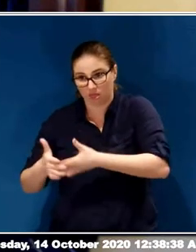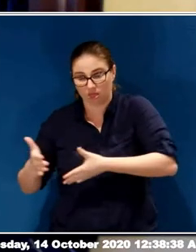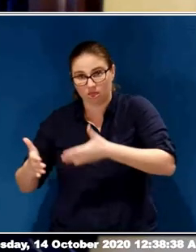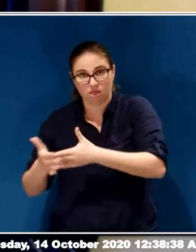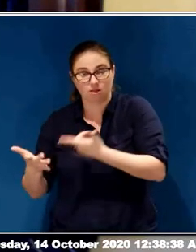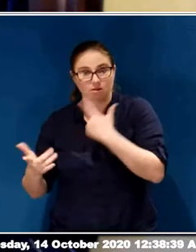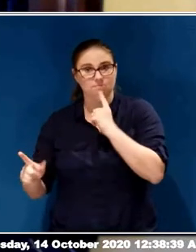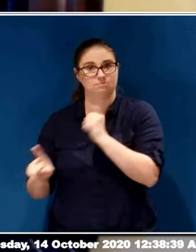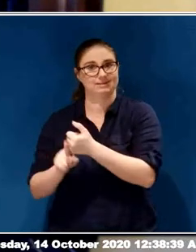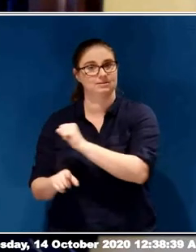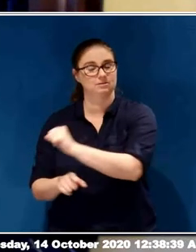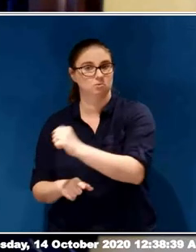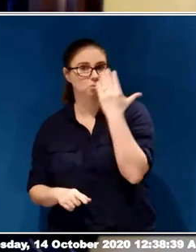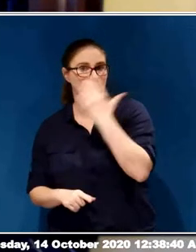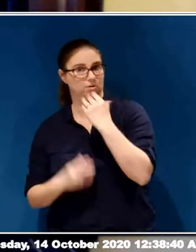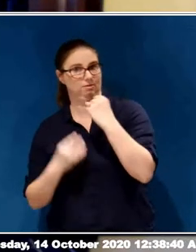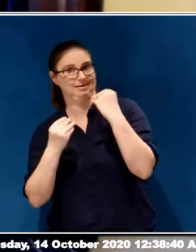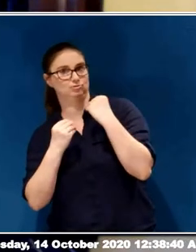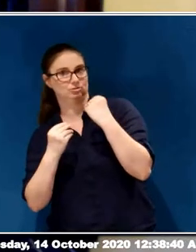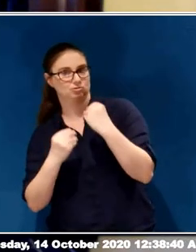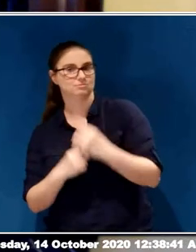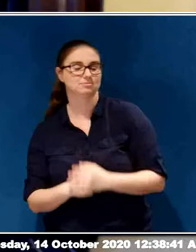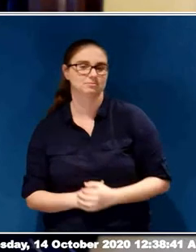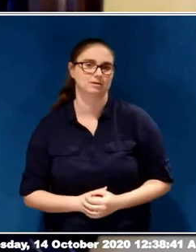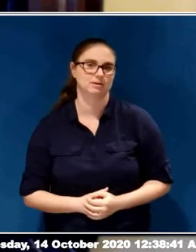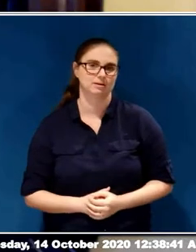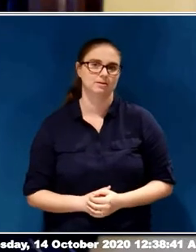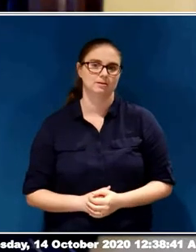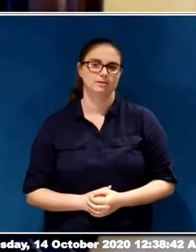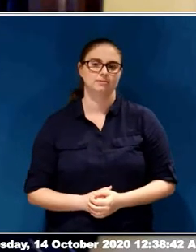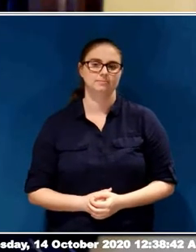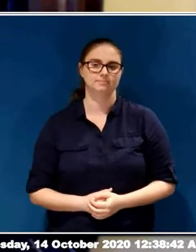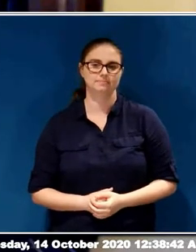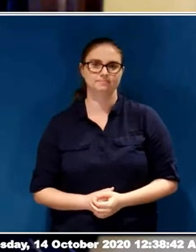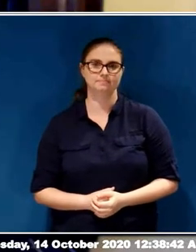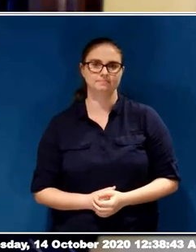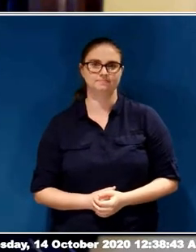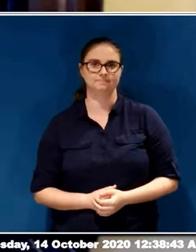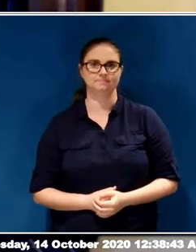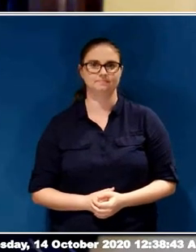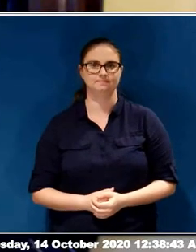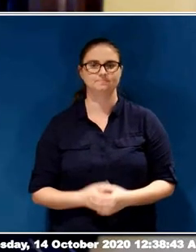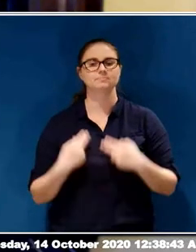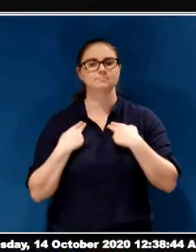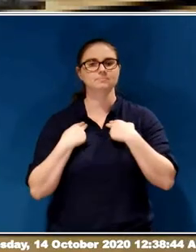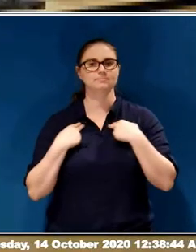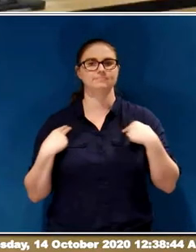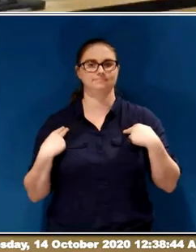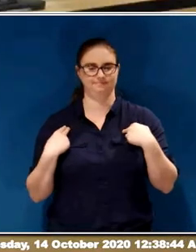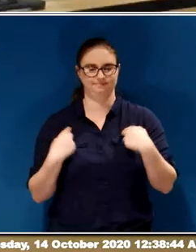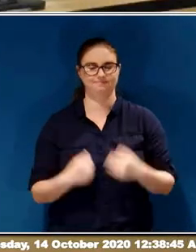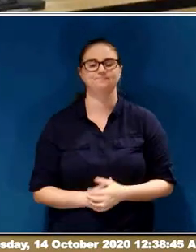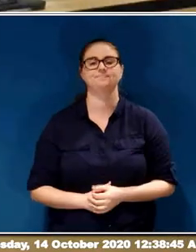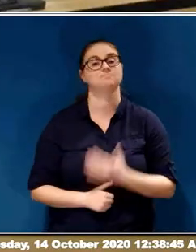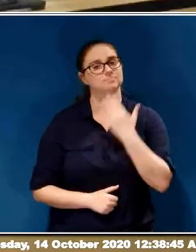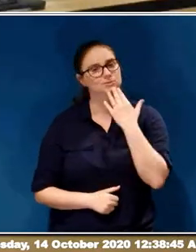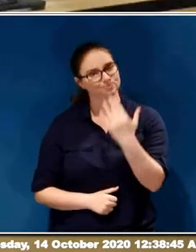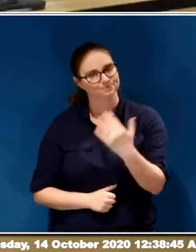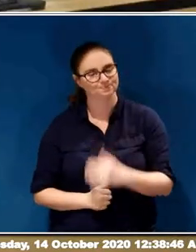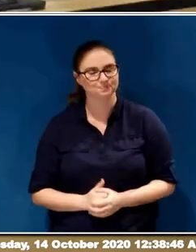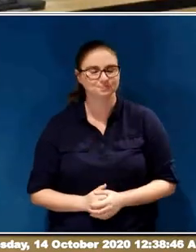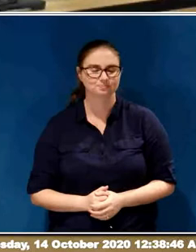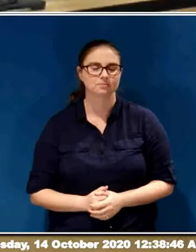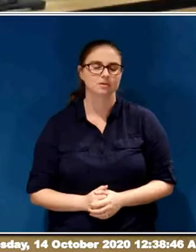What does your research indicate, if anything, about things being different